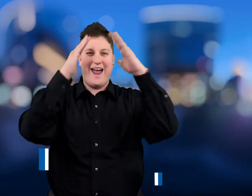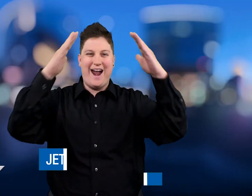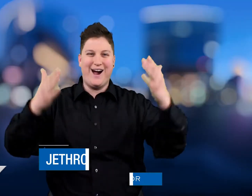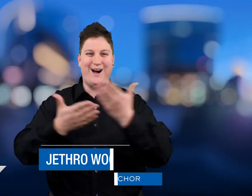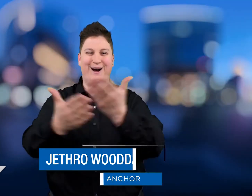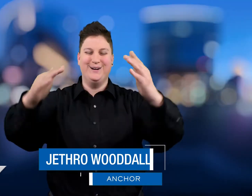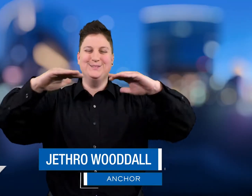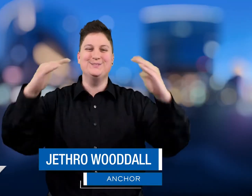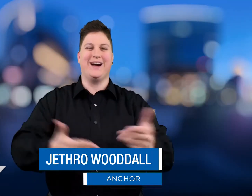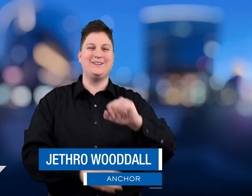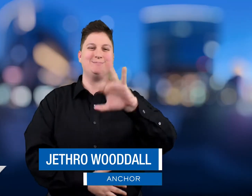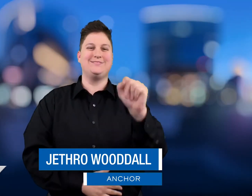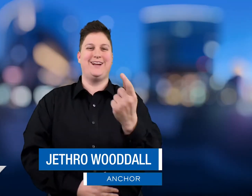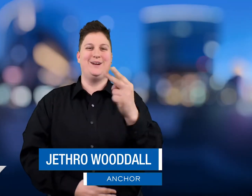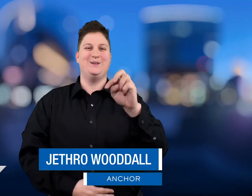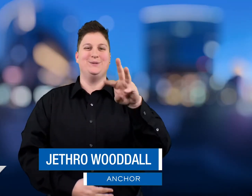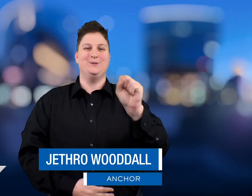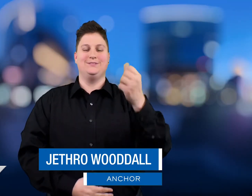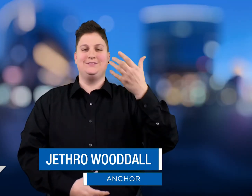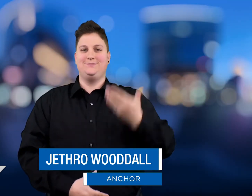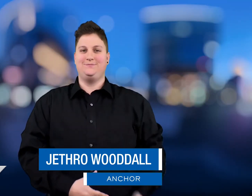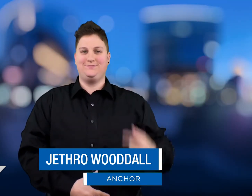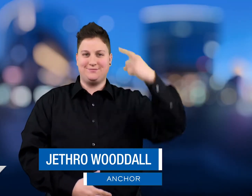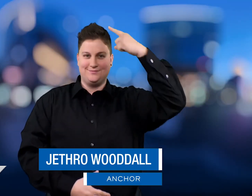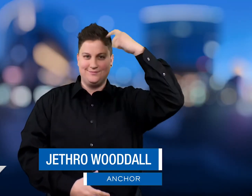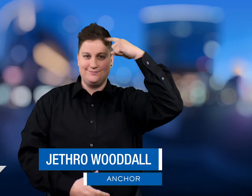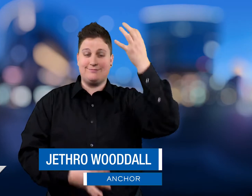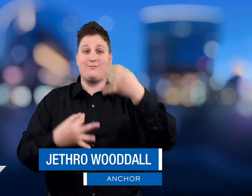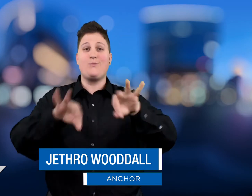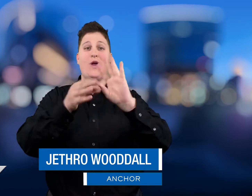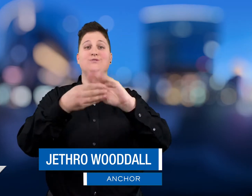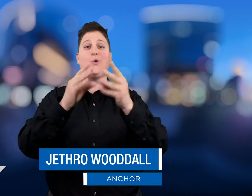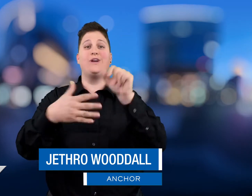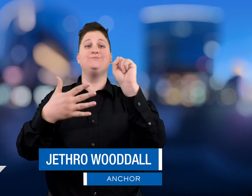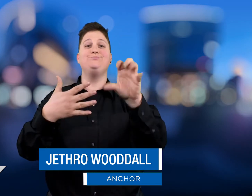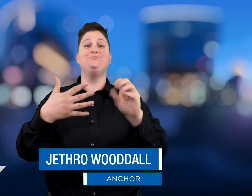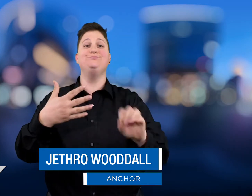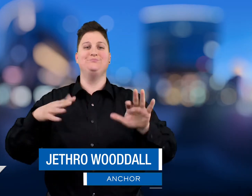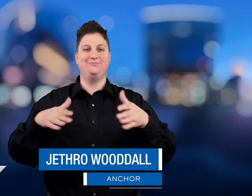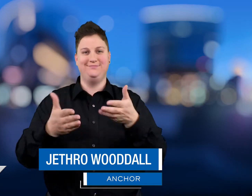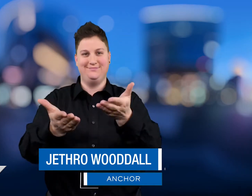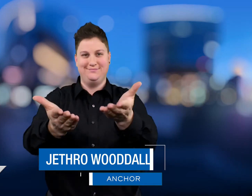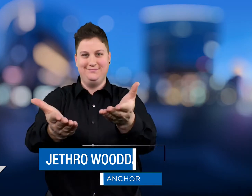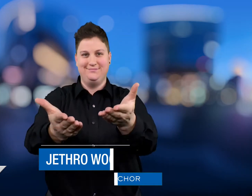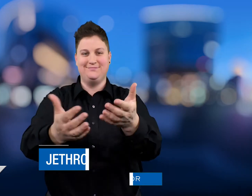Hello everyone. Welcome to Sign1News. I'm Jethro Wooddall. Here are your top stories for today.